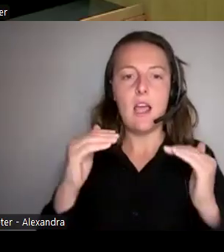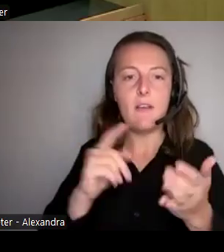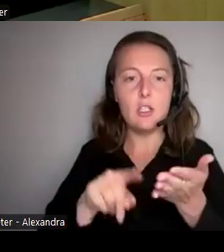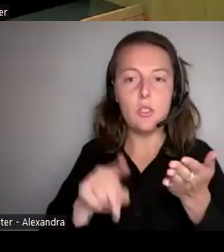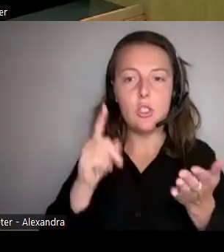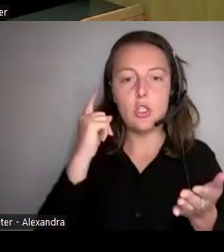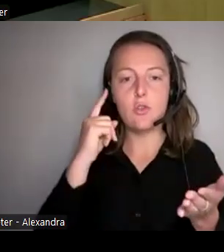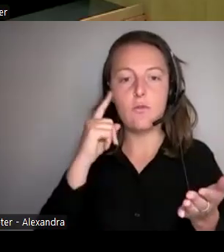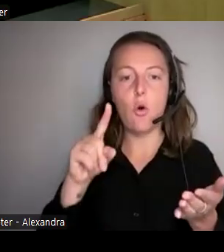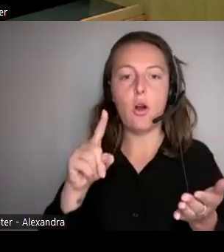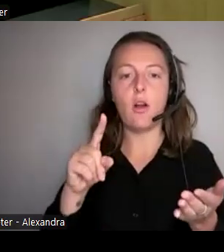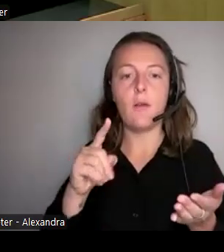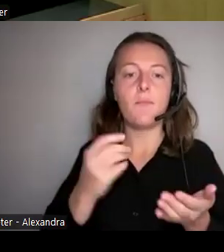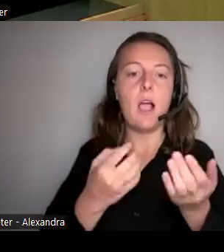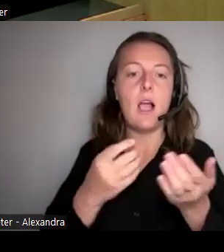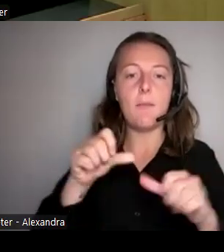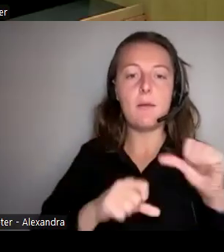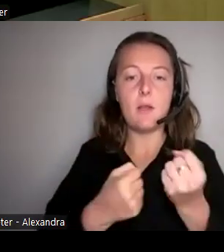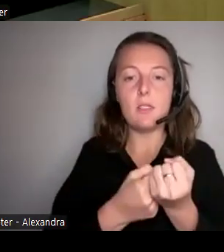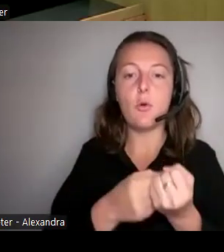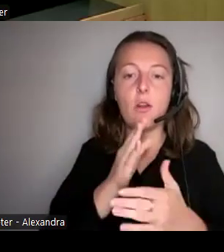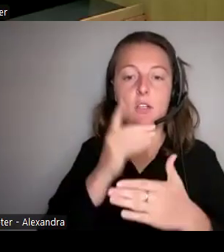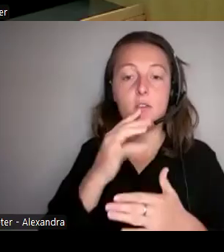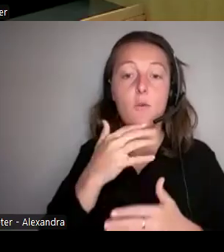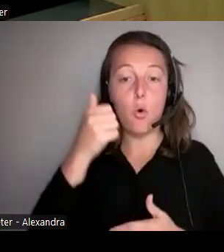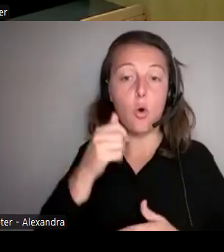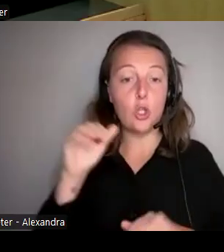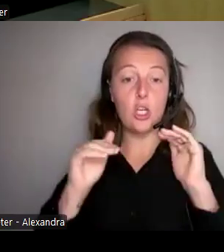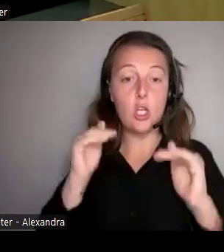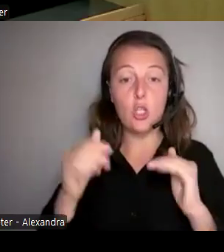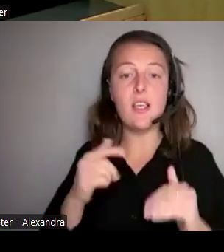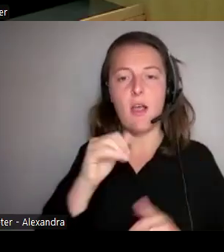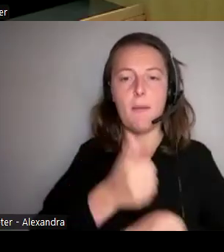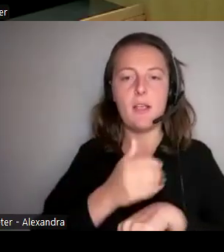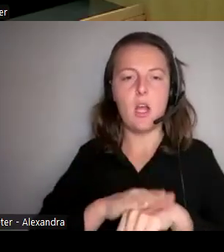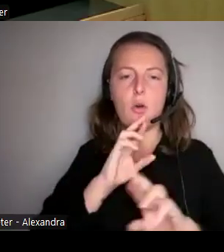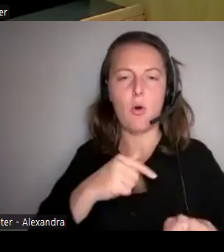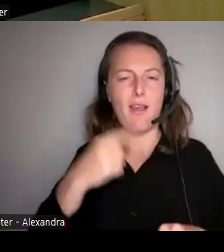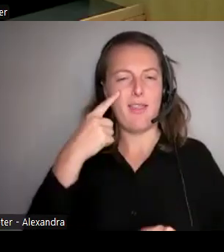mental illness. was based on a report that was commissioned I think by SAMA and the and the